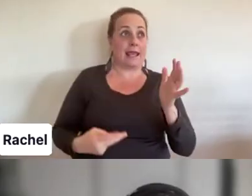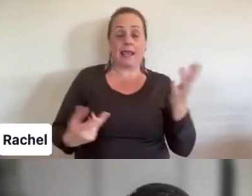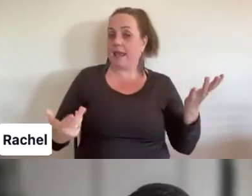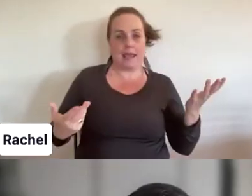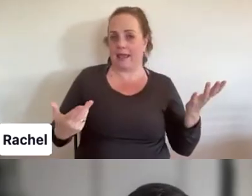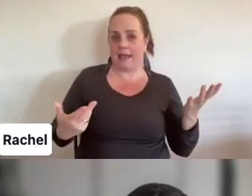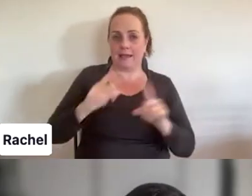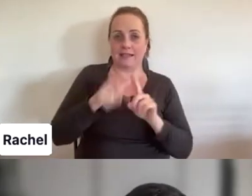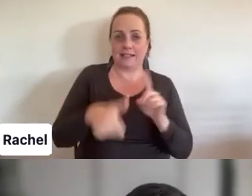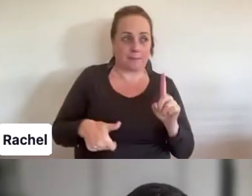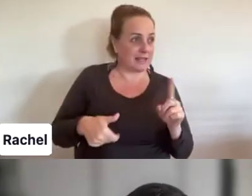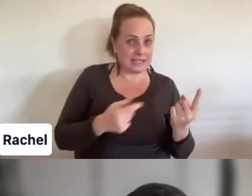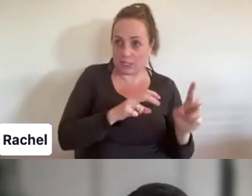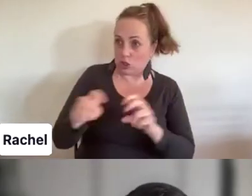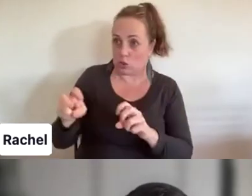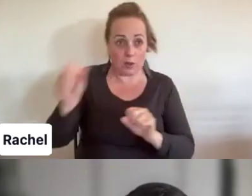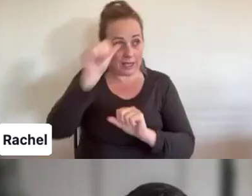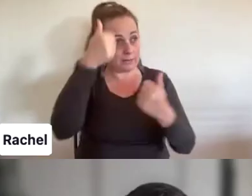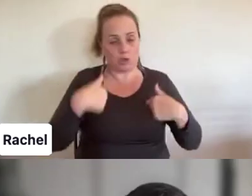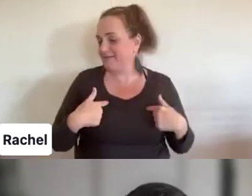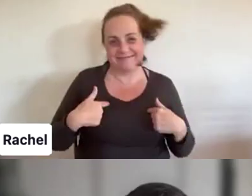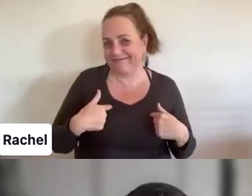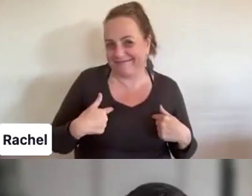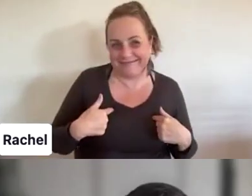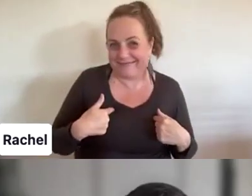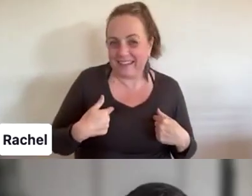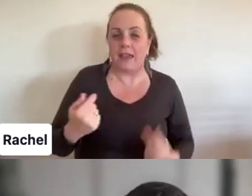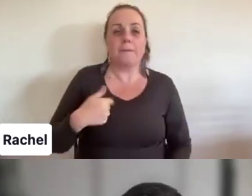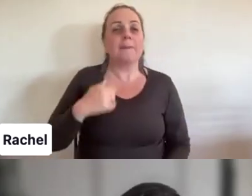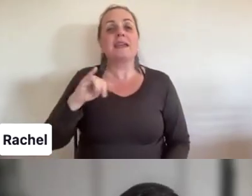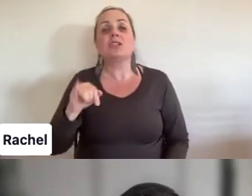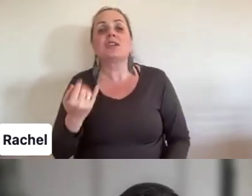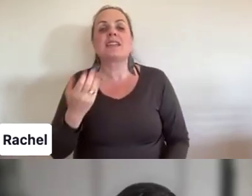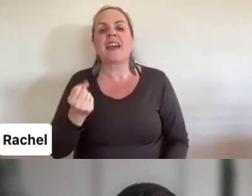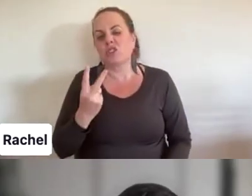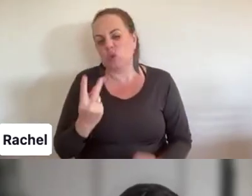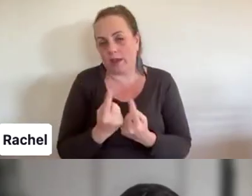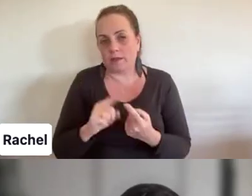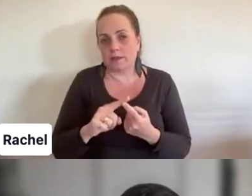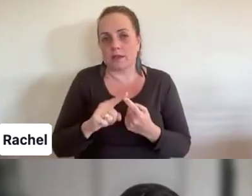matters, and as such I've actually just come with two things. One is an on the ground perspective as